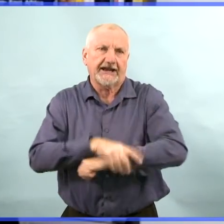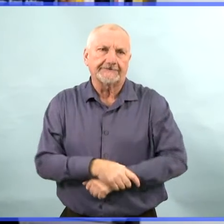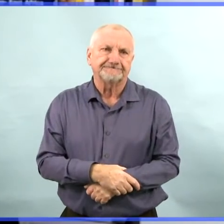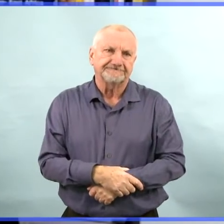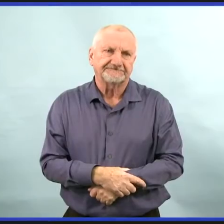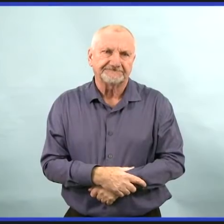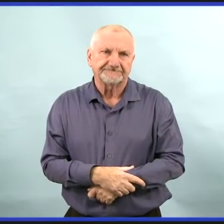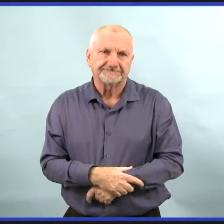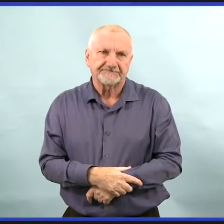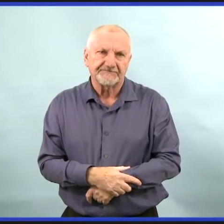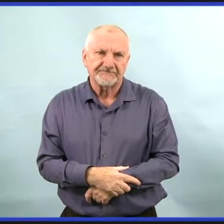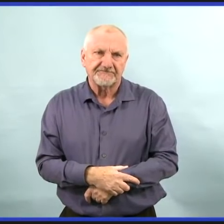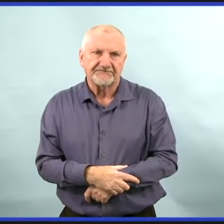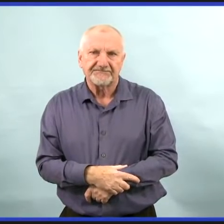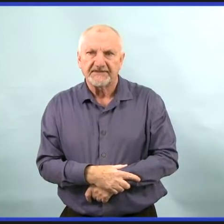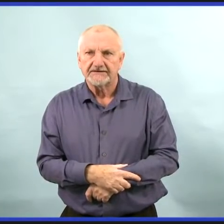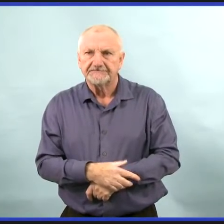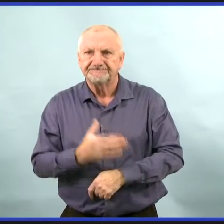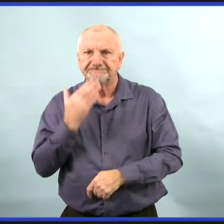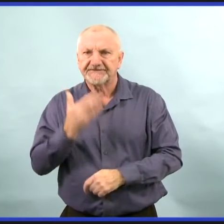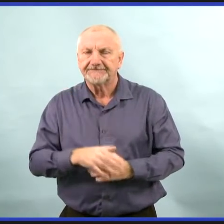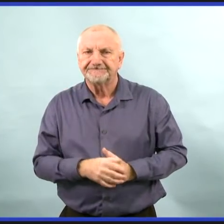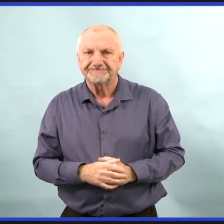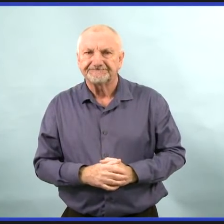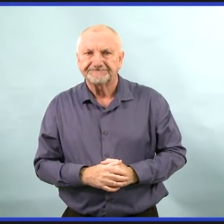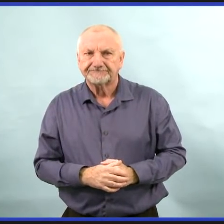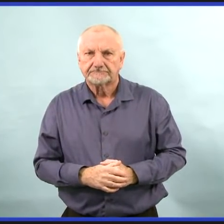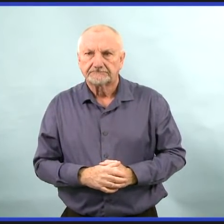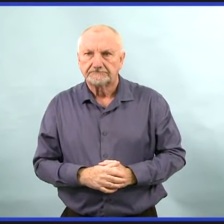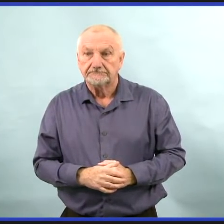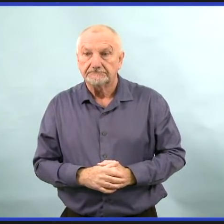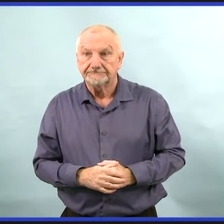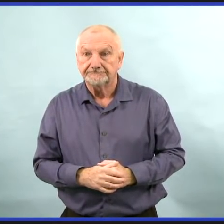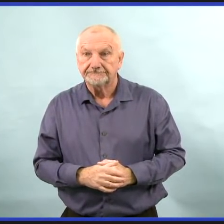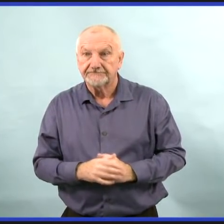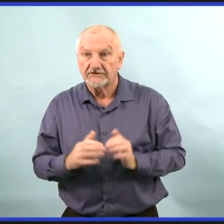great uh thank you for that uh i i guess doctor roose and maybe this one's more for you or uh